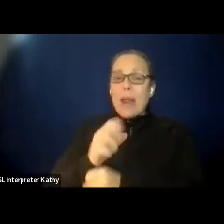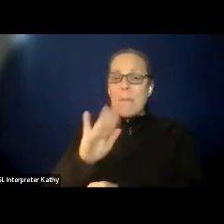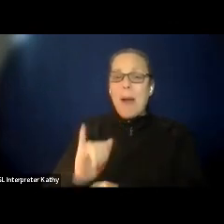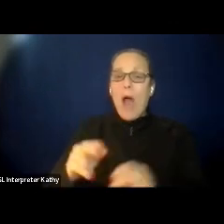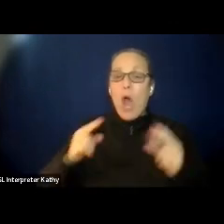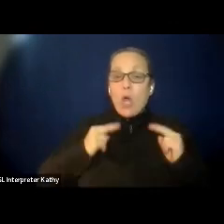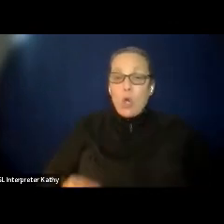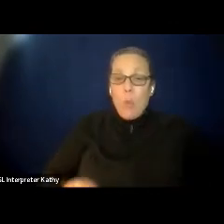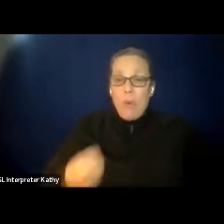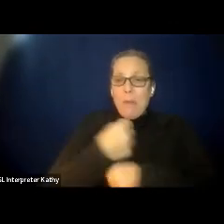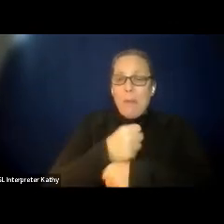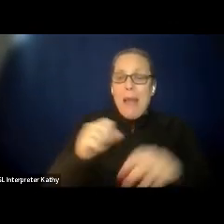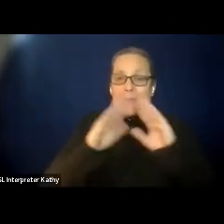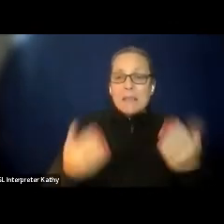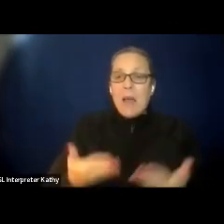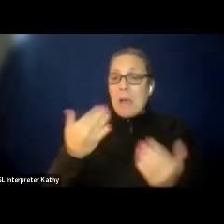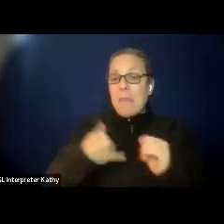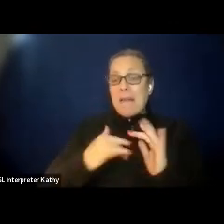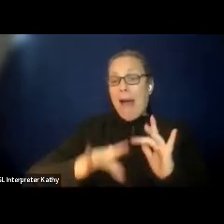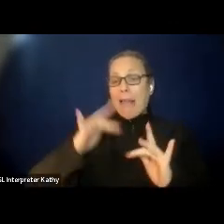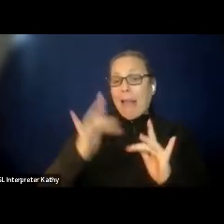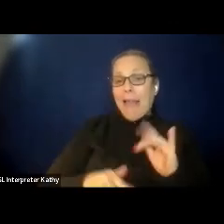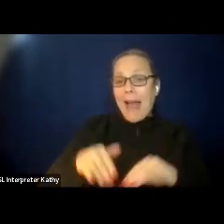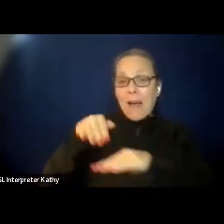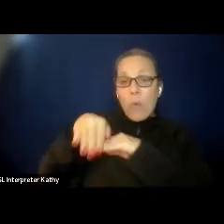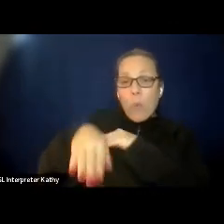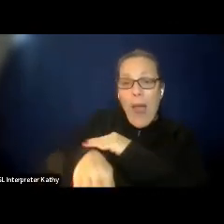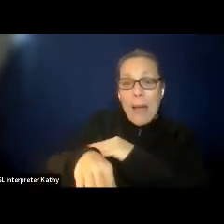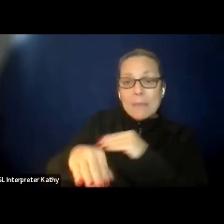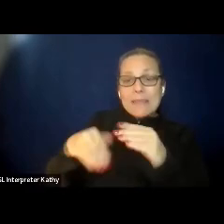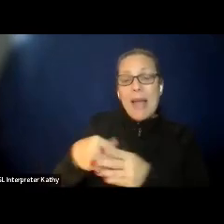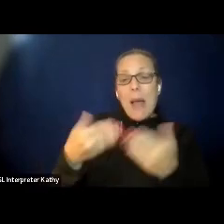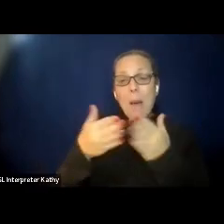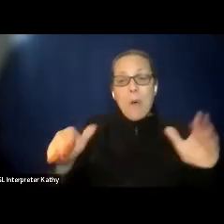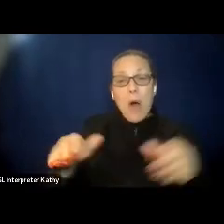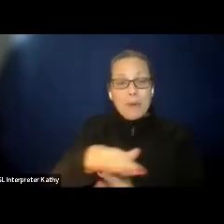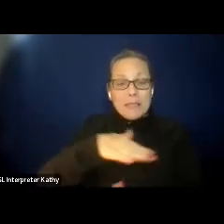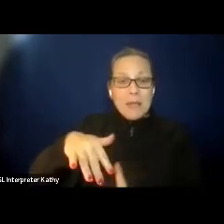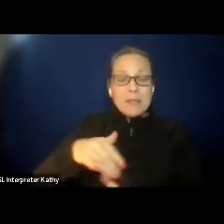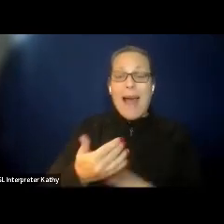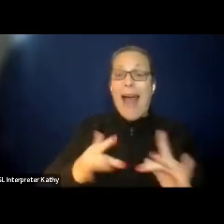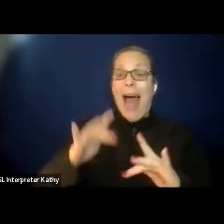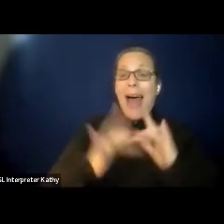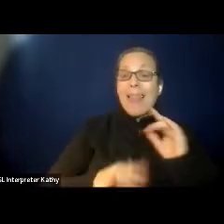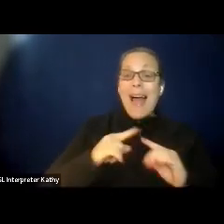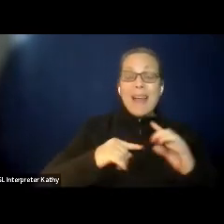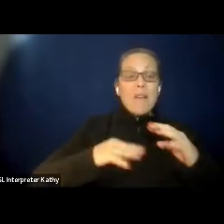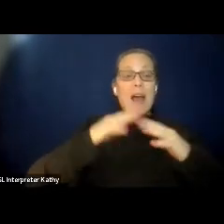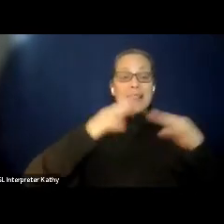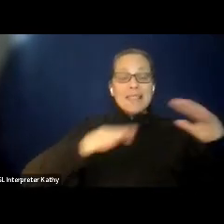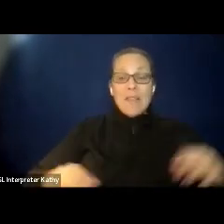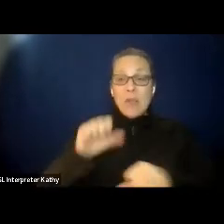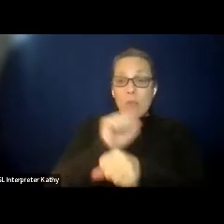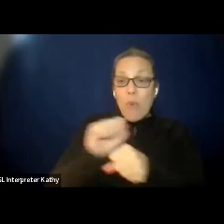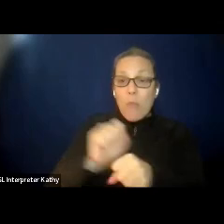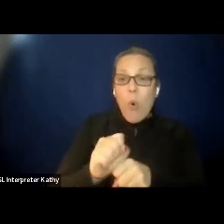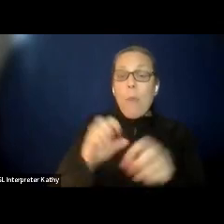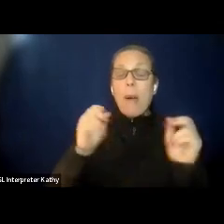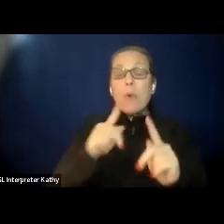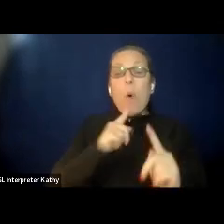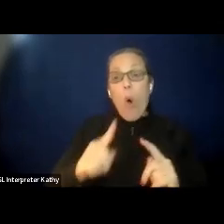disability is redefined as being created by human-made systems such as lack of rams into public spaces, a lack of